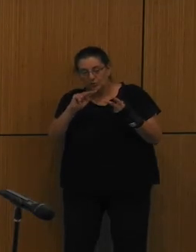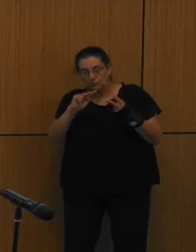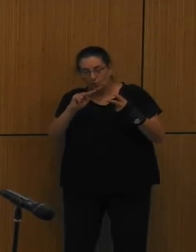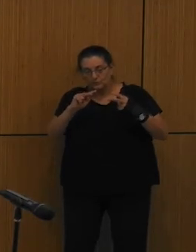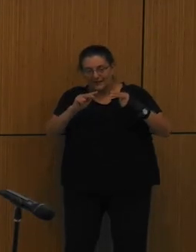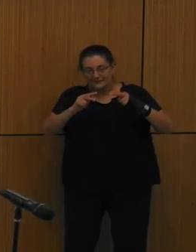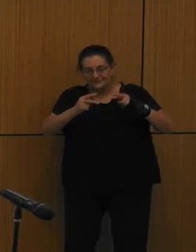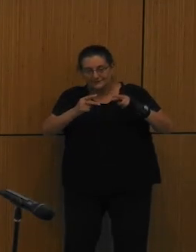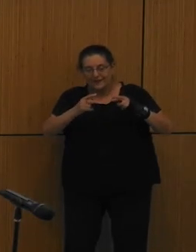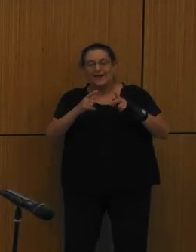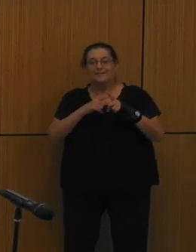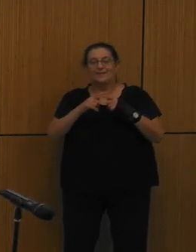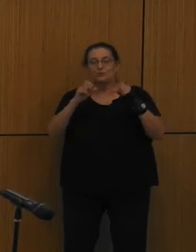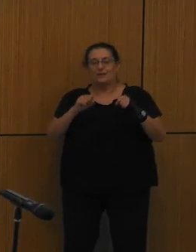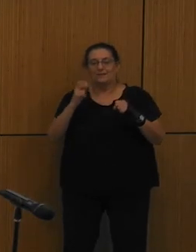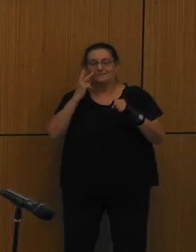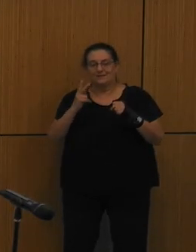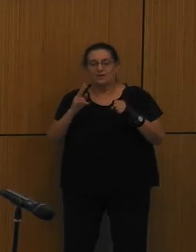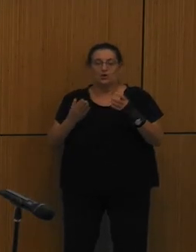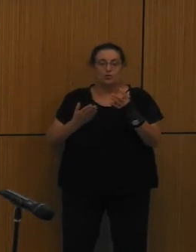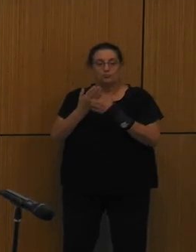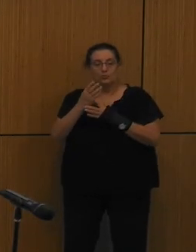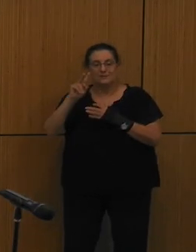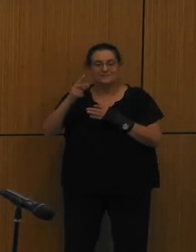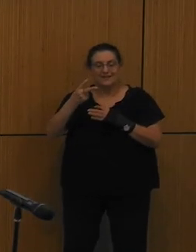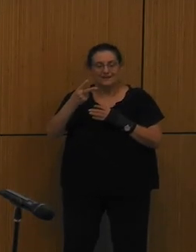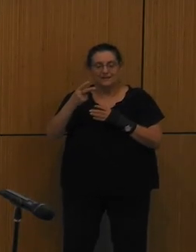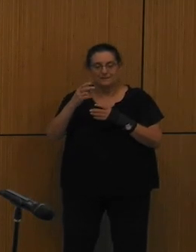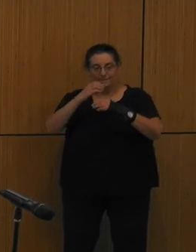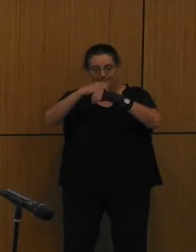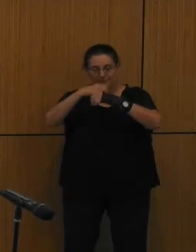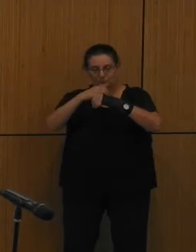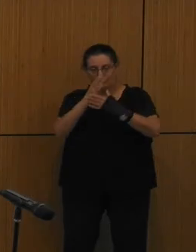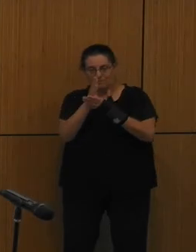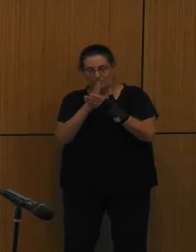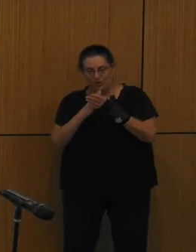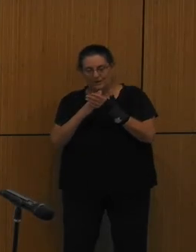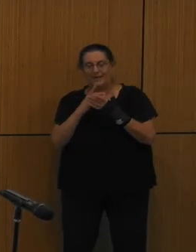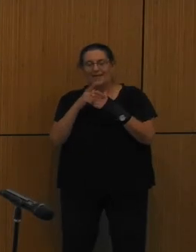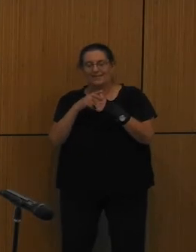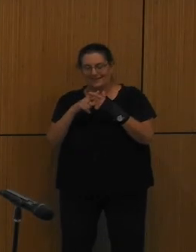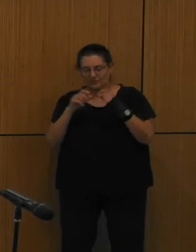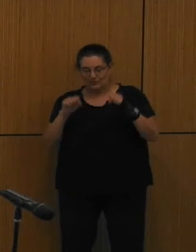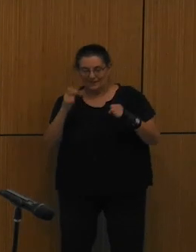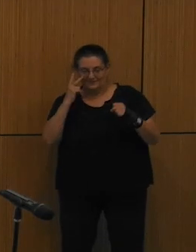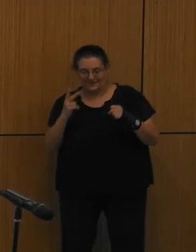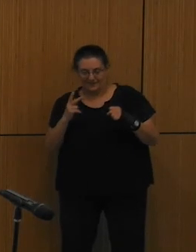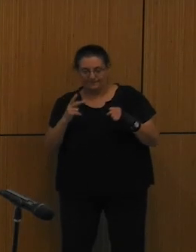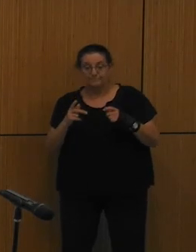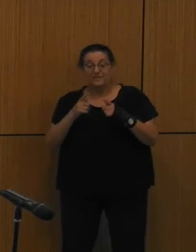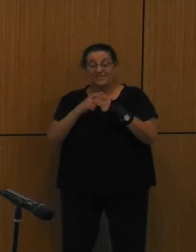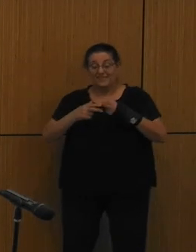and then it can make it through the second polarizer and you see it and then the stage on the microscope spins,